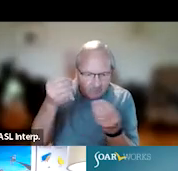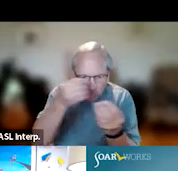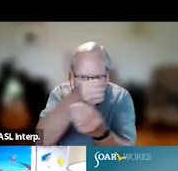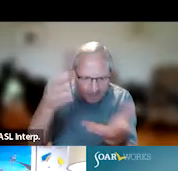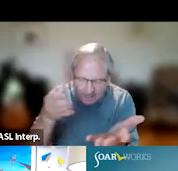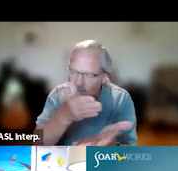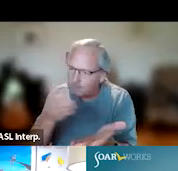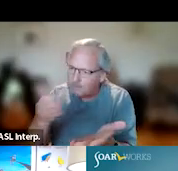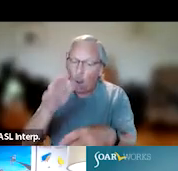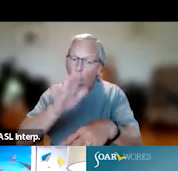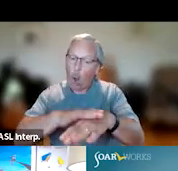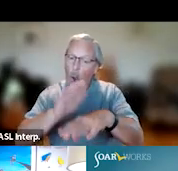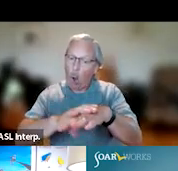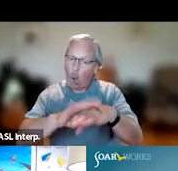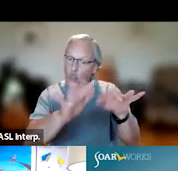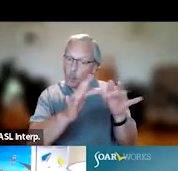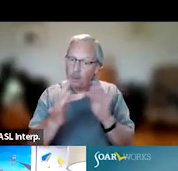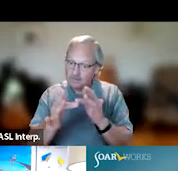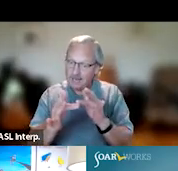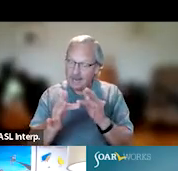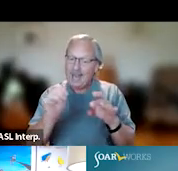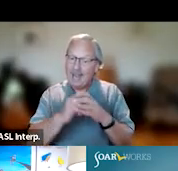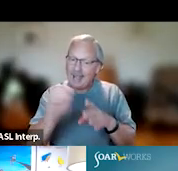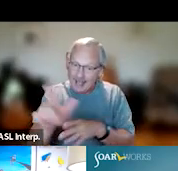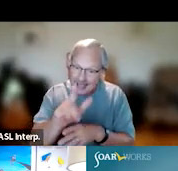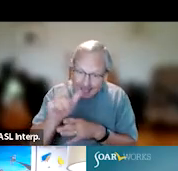that are on the website in the library that you want